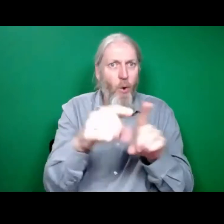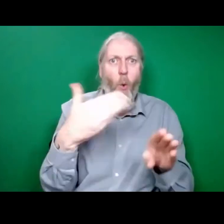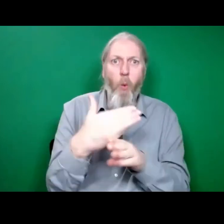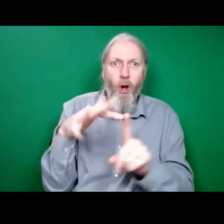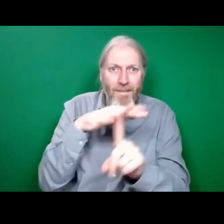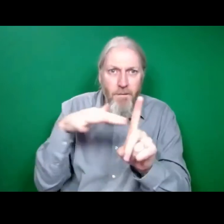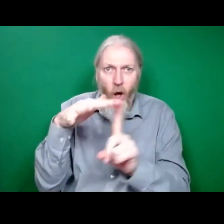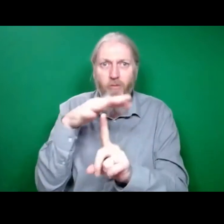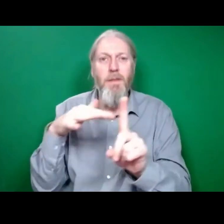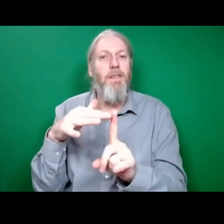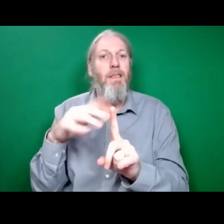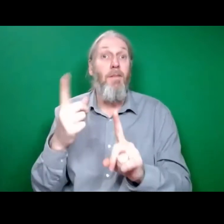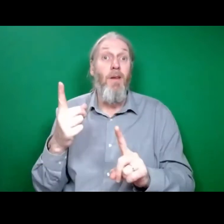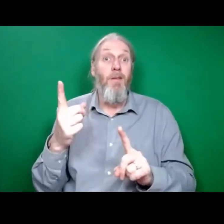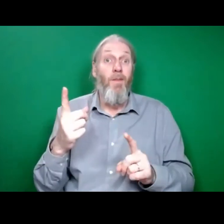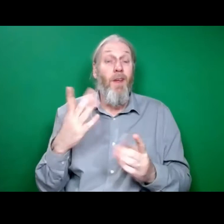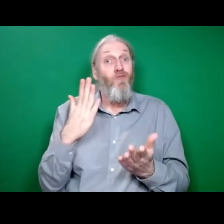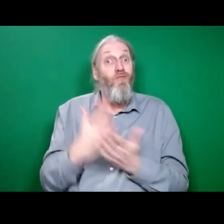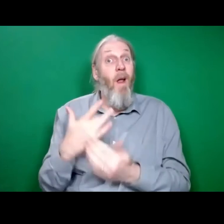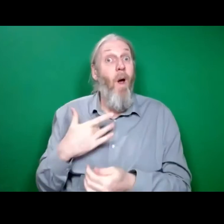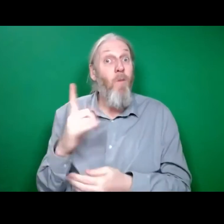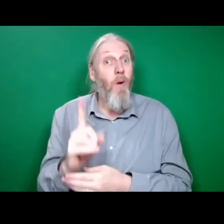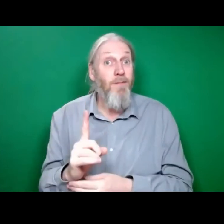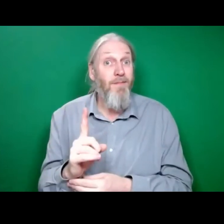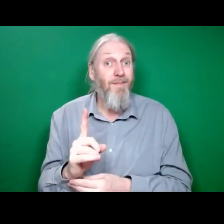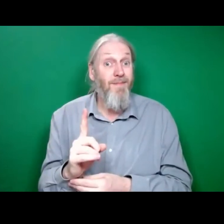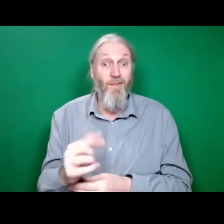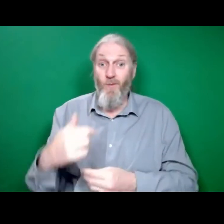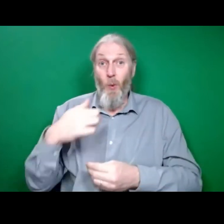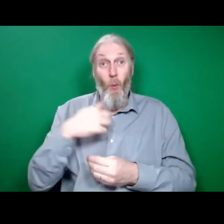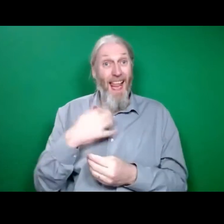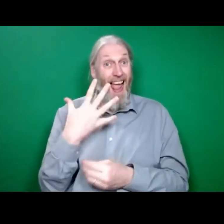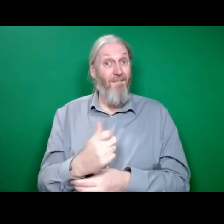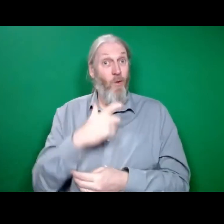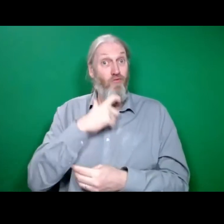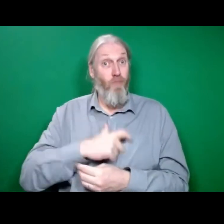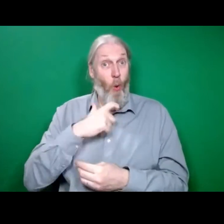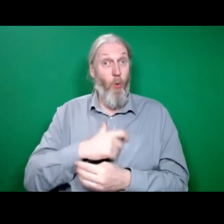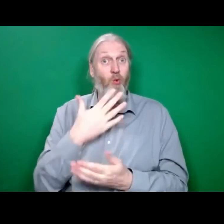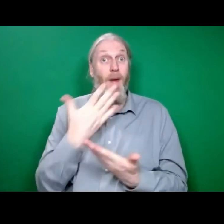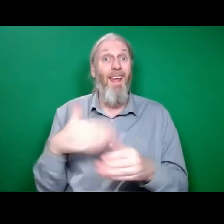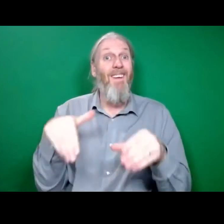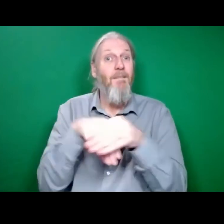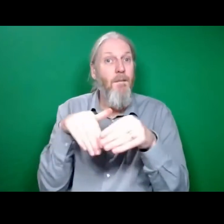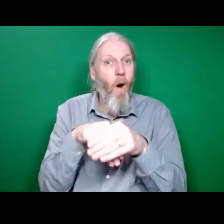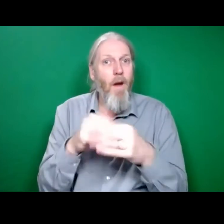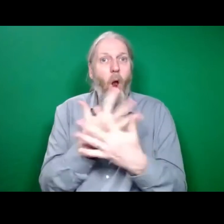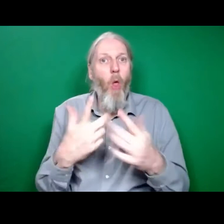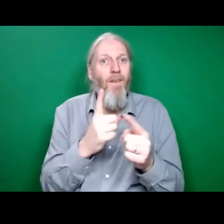I think that sense of meanwhile space and being quite agile is a strong strand across all of the projects.